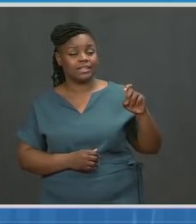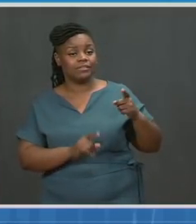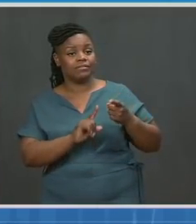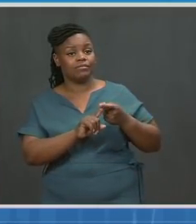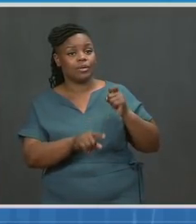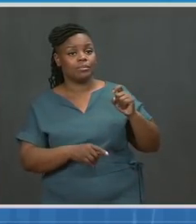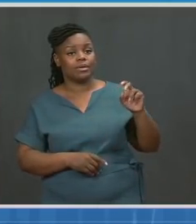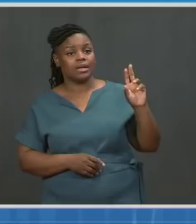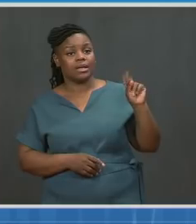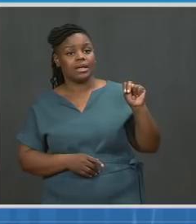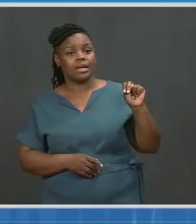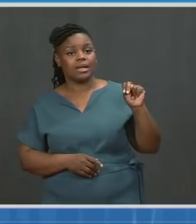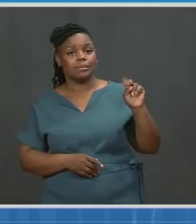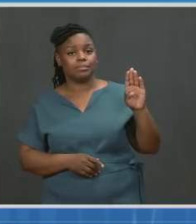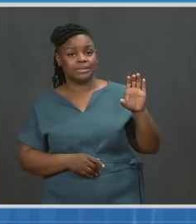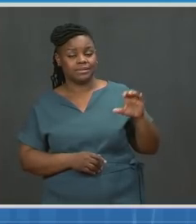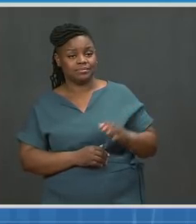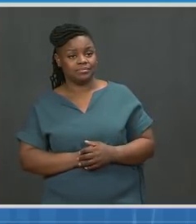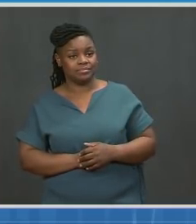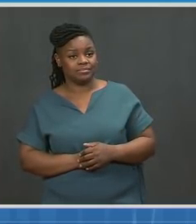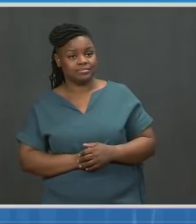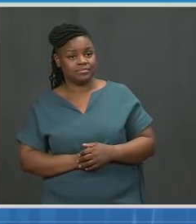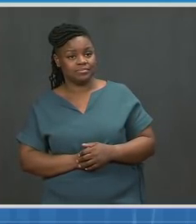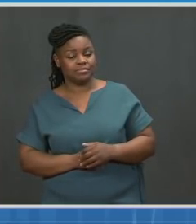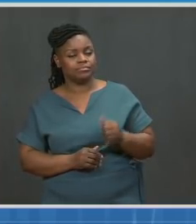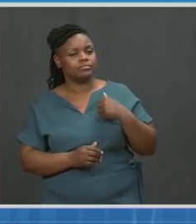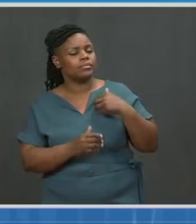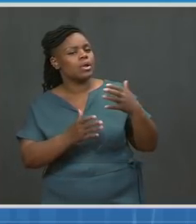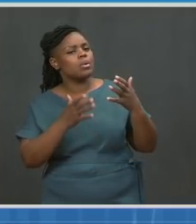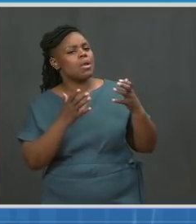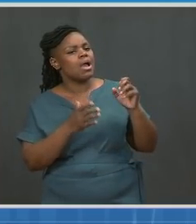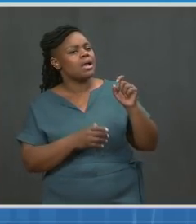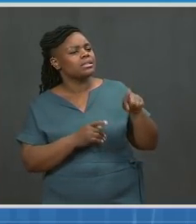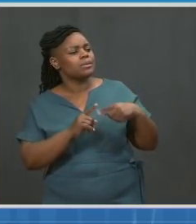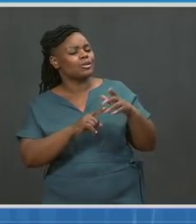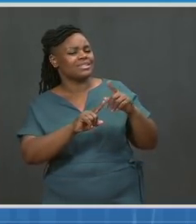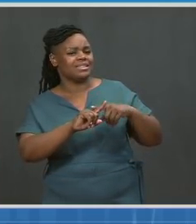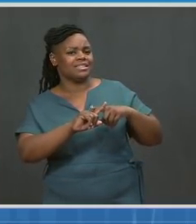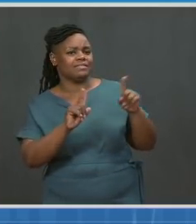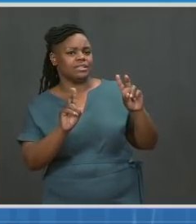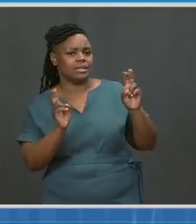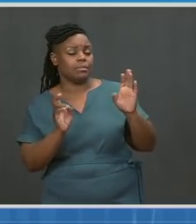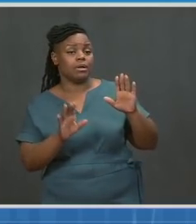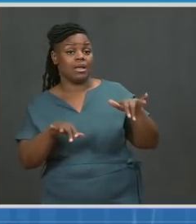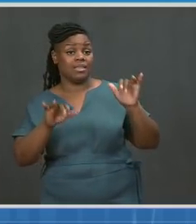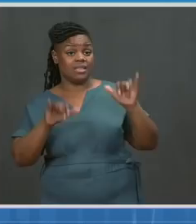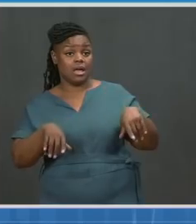I wanted to ask about a different topic, actually: the reports that the Pentagon is tracking 14 cases